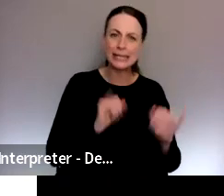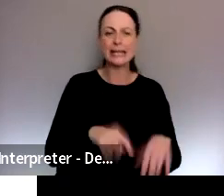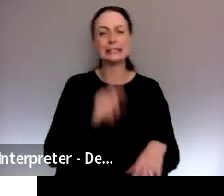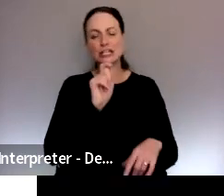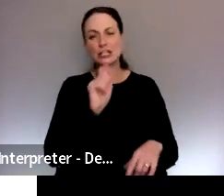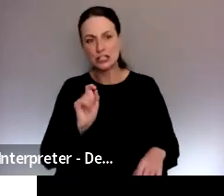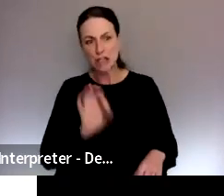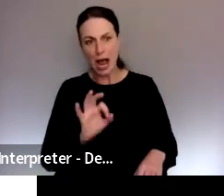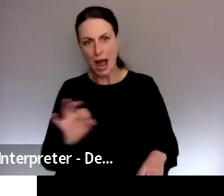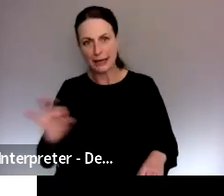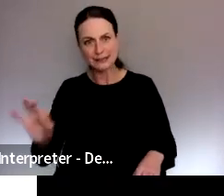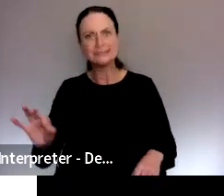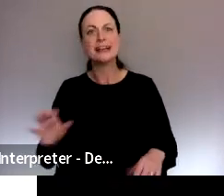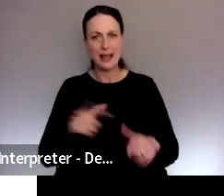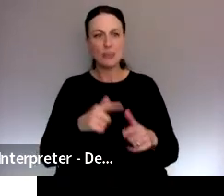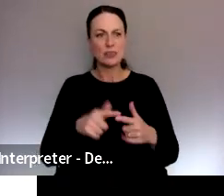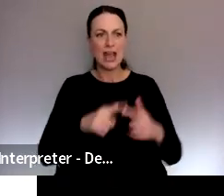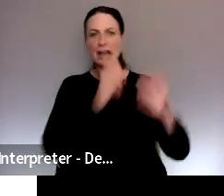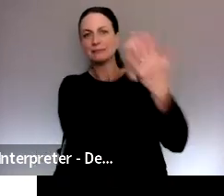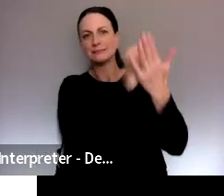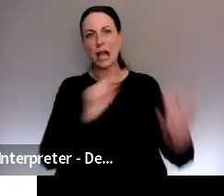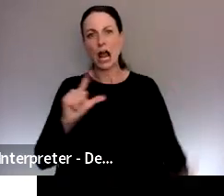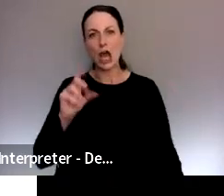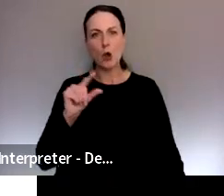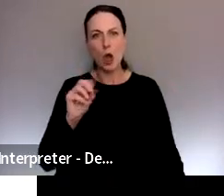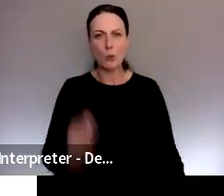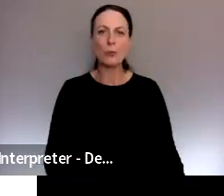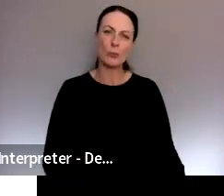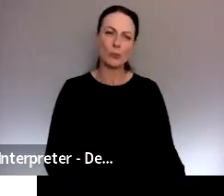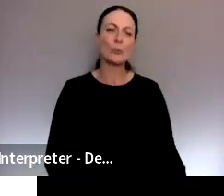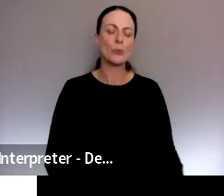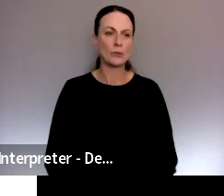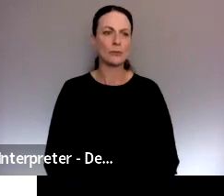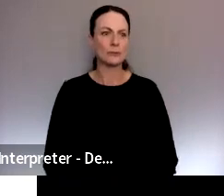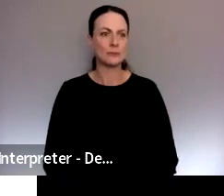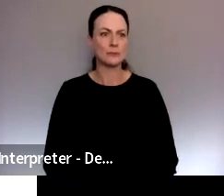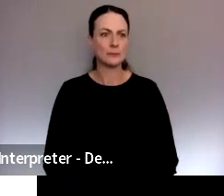with small dots at the bottom and then we're also looking at our logo. And the way that you can tell